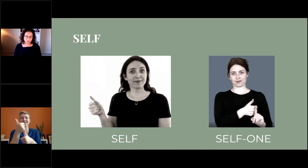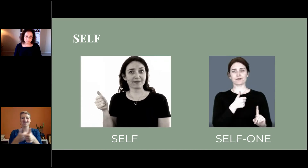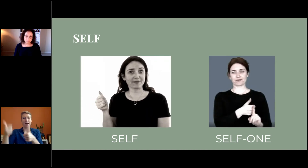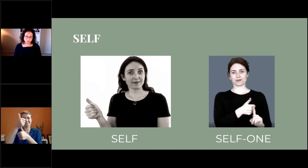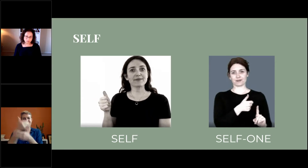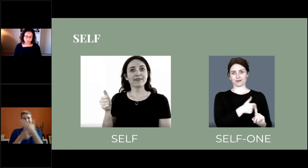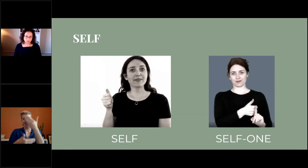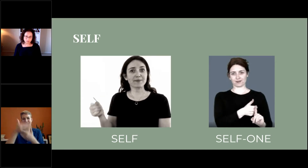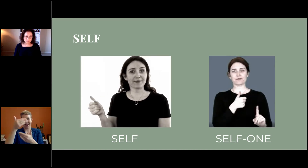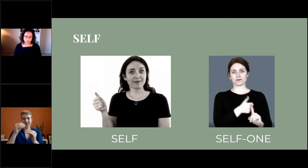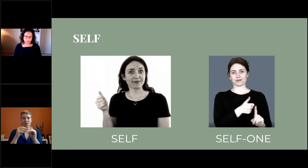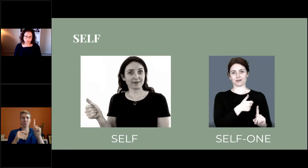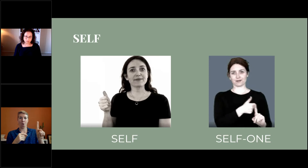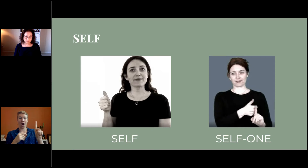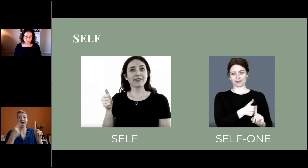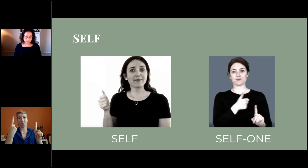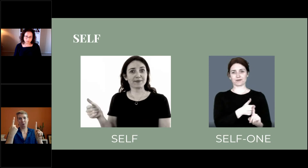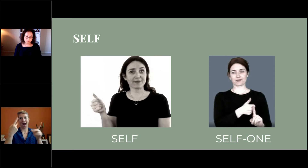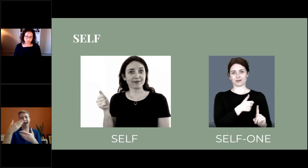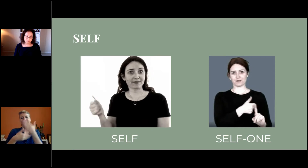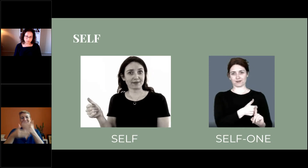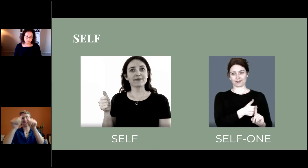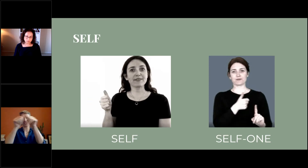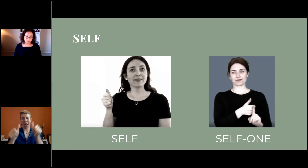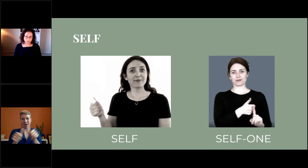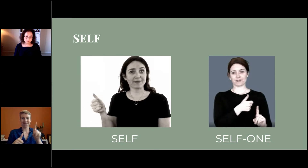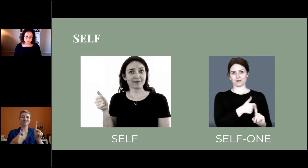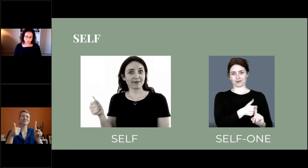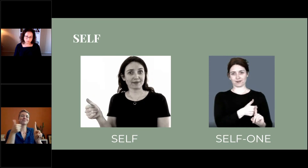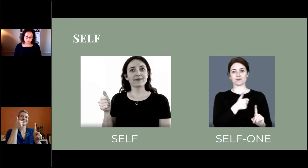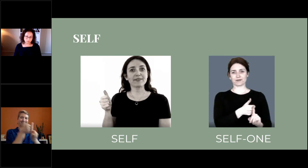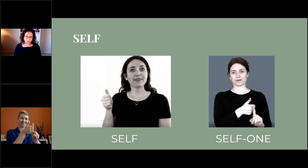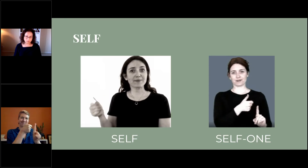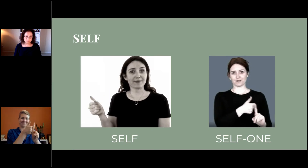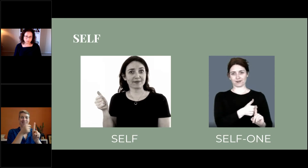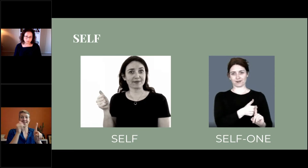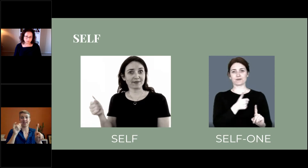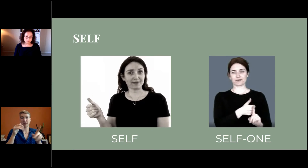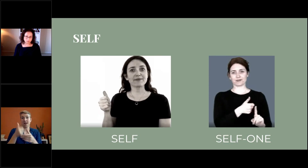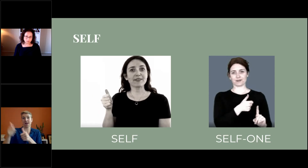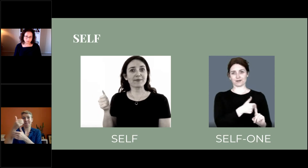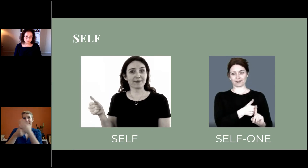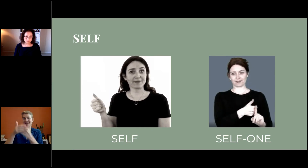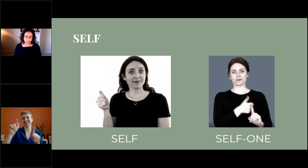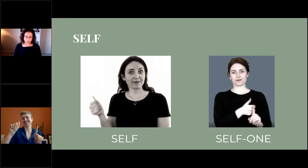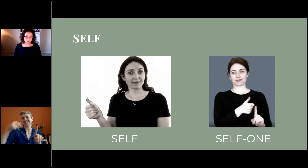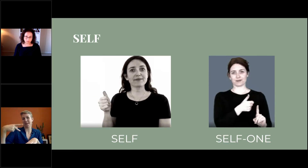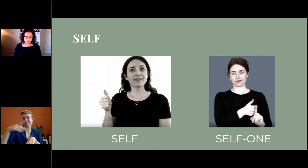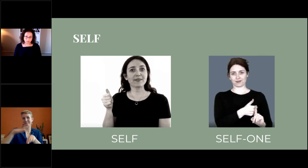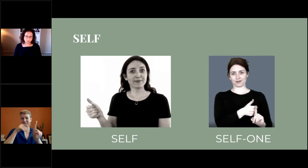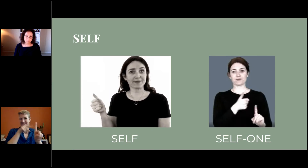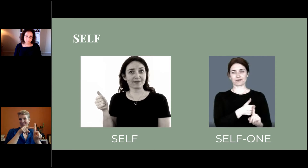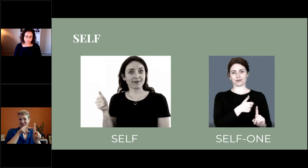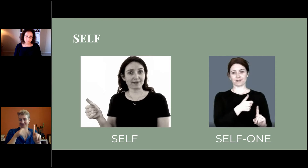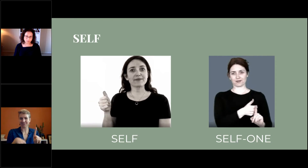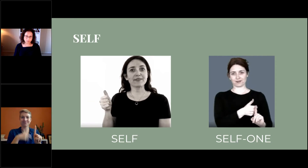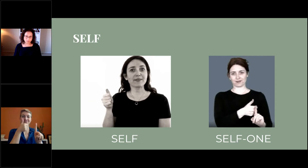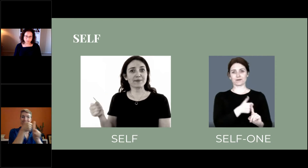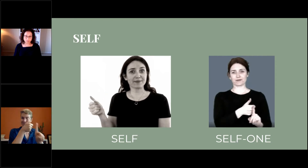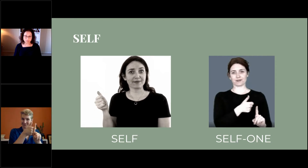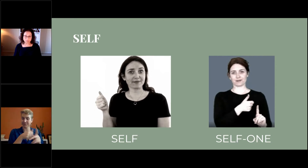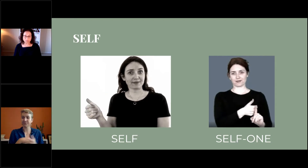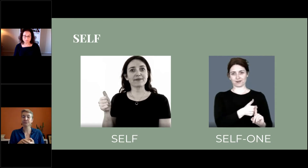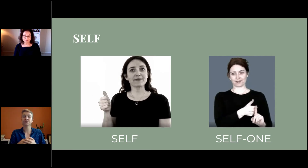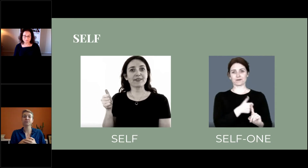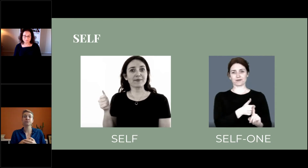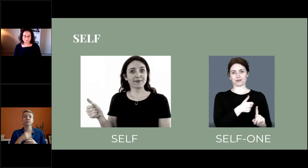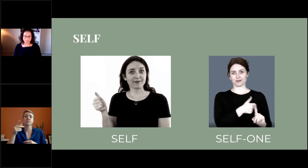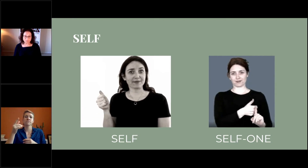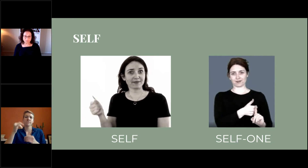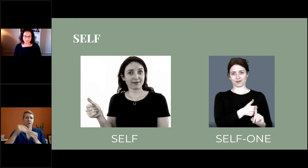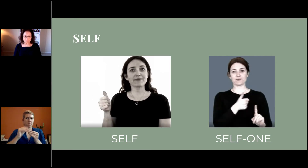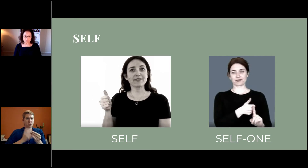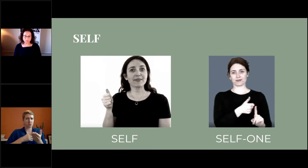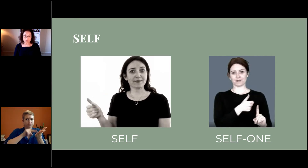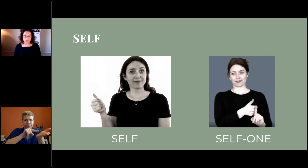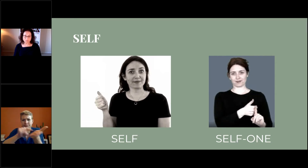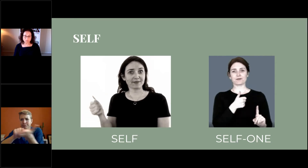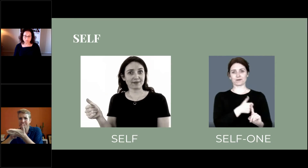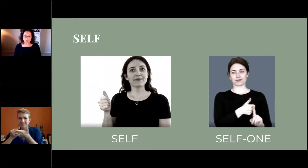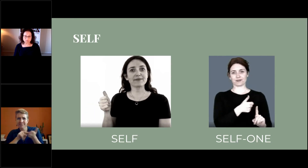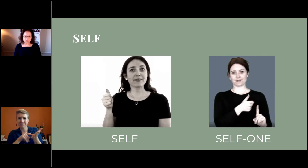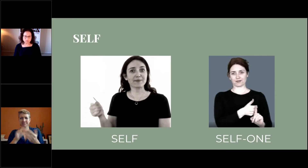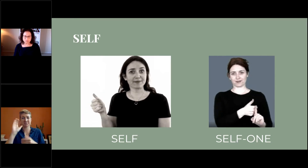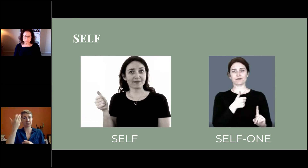Because of the non-dominant hand in the ONE handshape, so that’s glossed as SELF-ONE, and the dominant hand is tapping on the non-dominant hand.